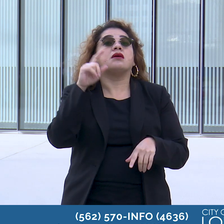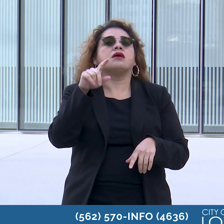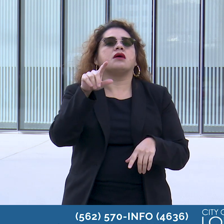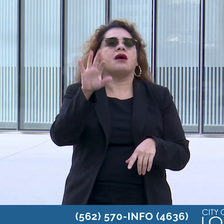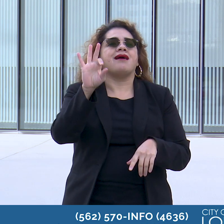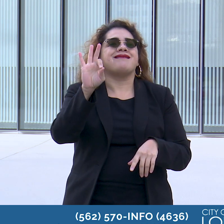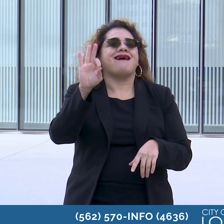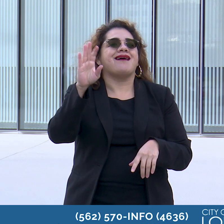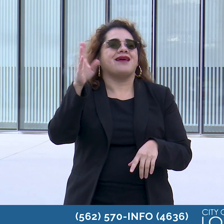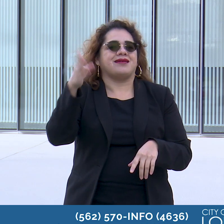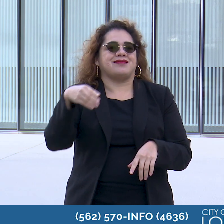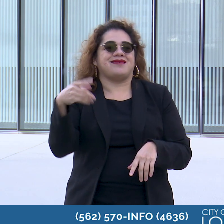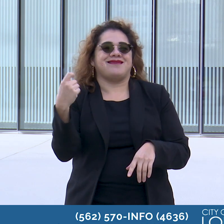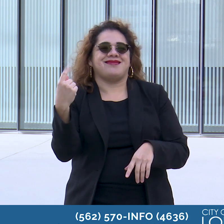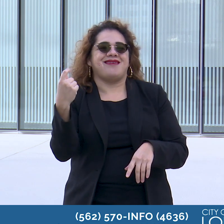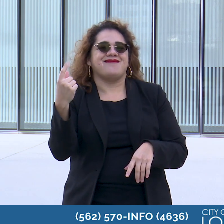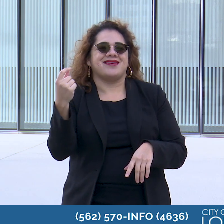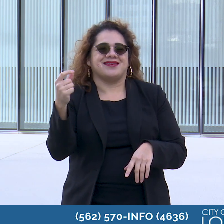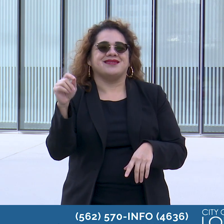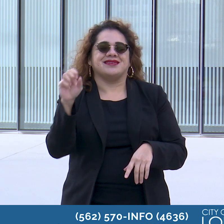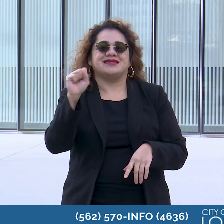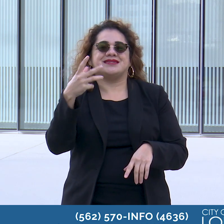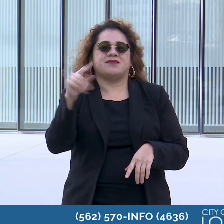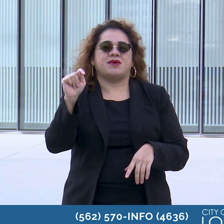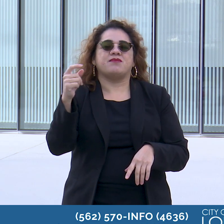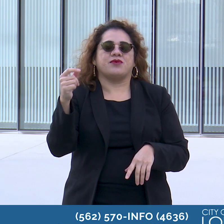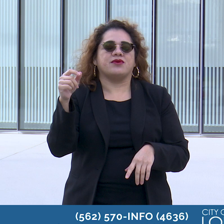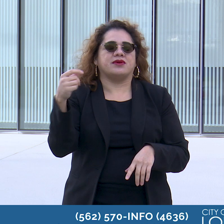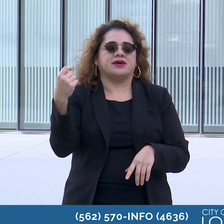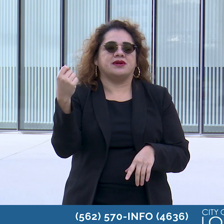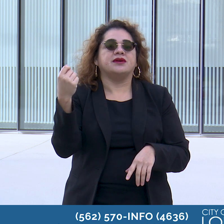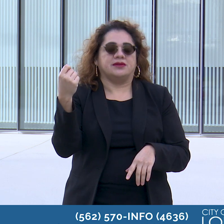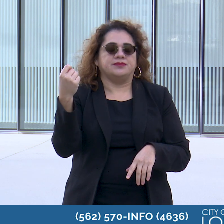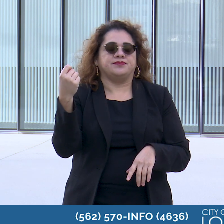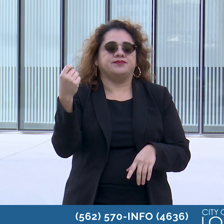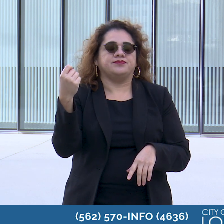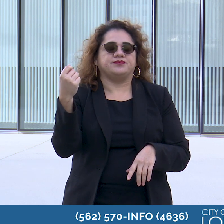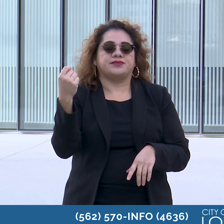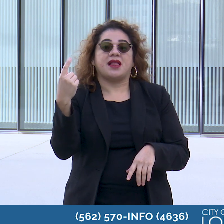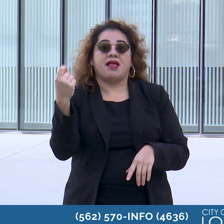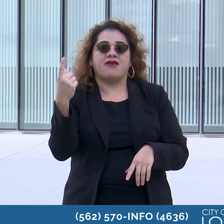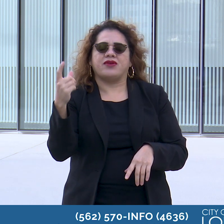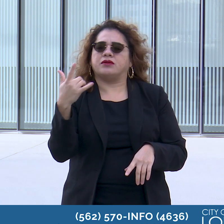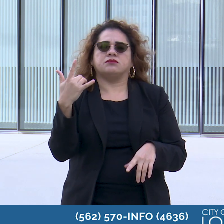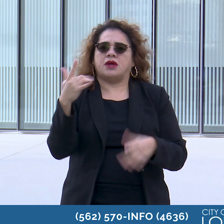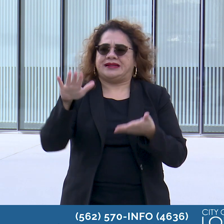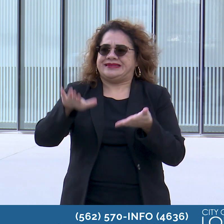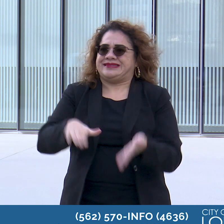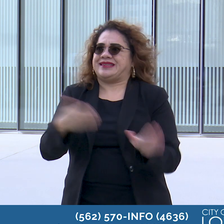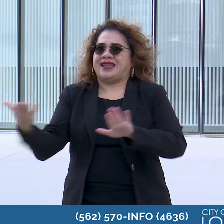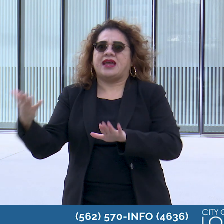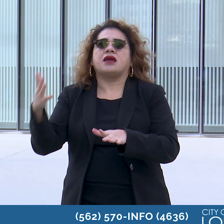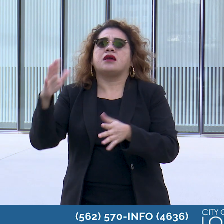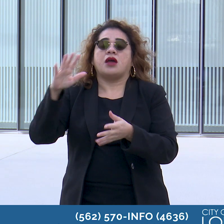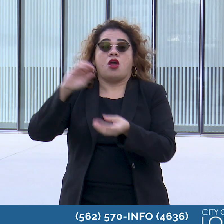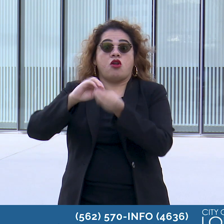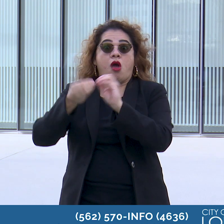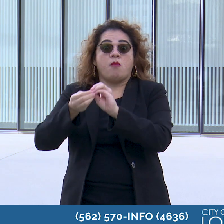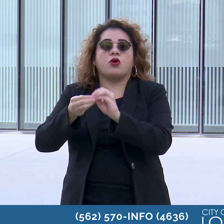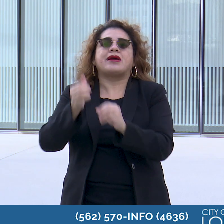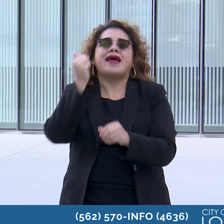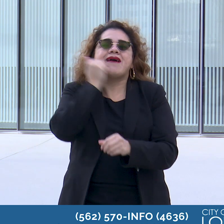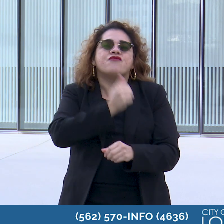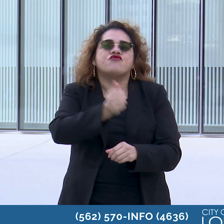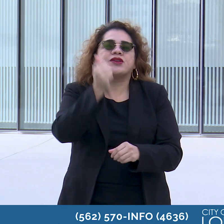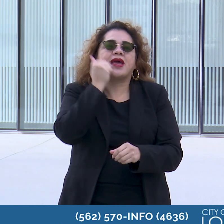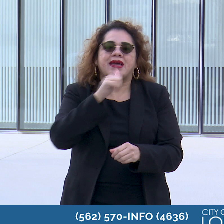This is happening every single day and we're having 9/11 like events now on a daily basis.